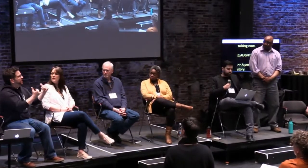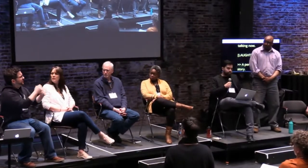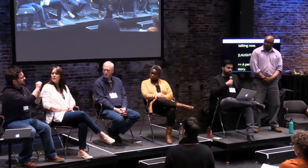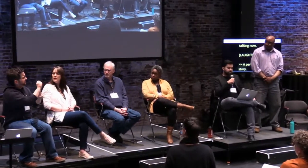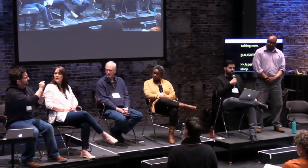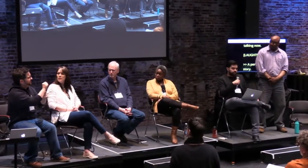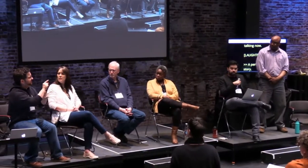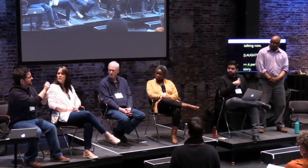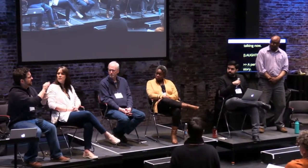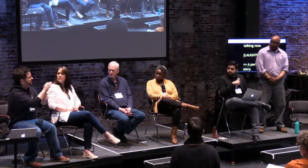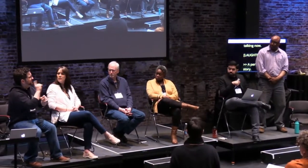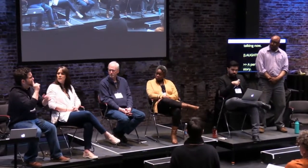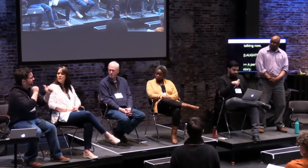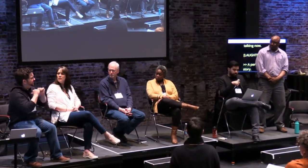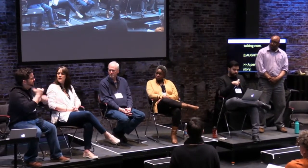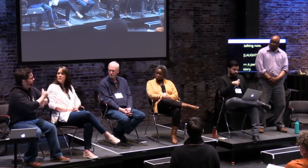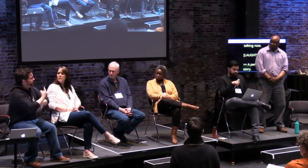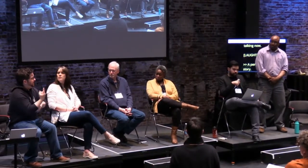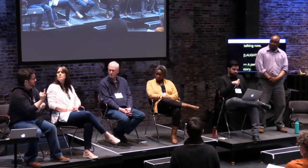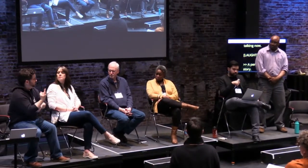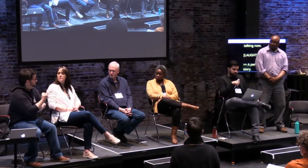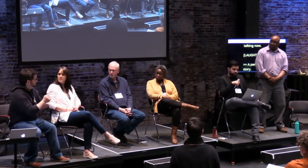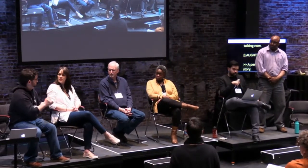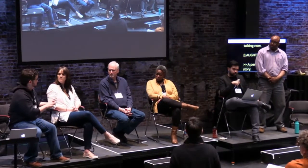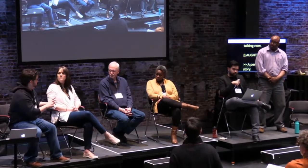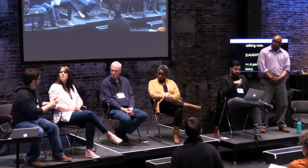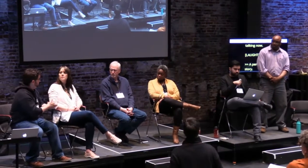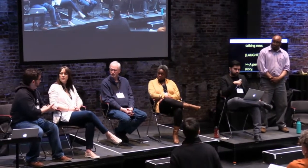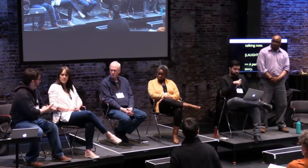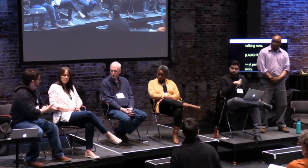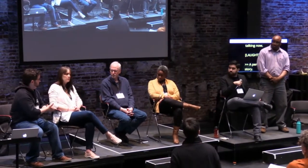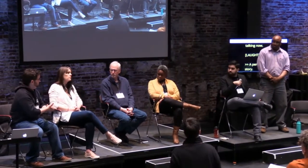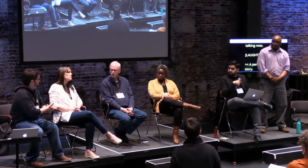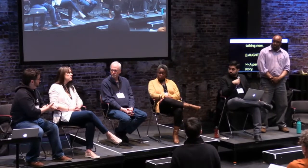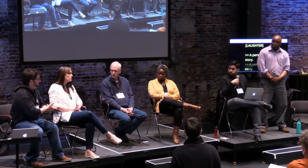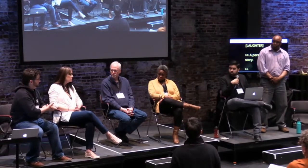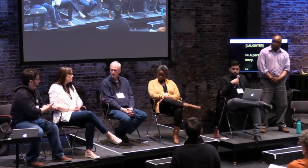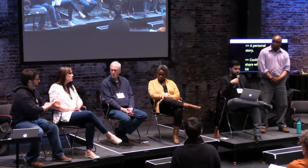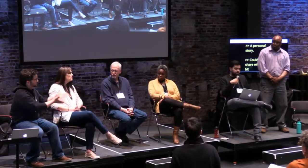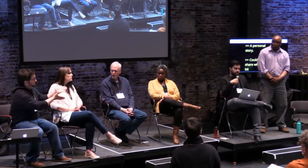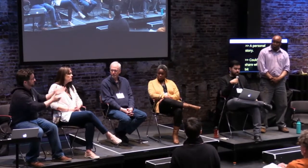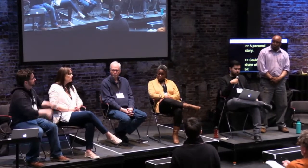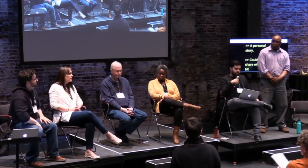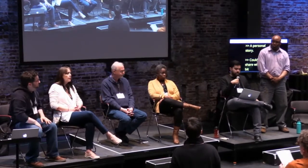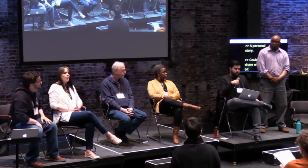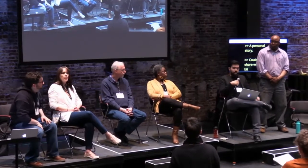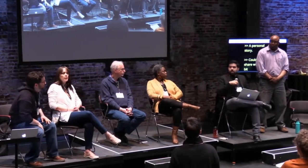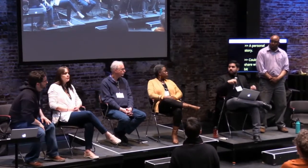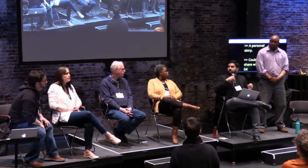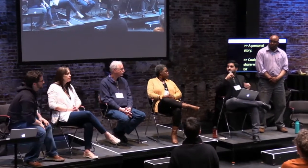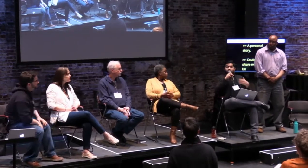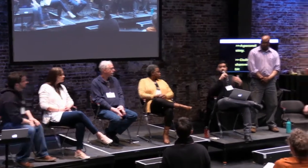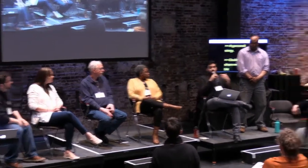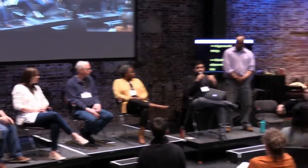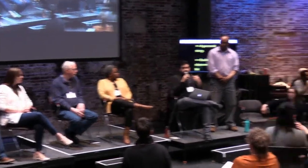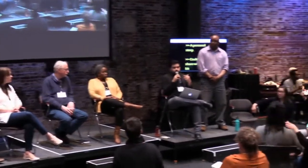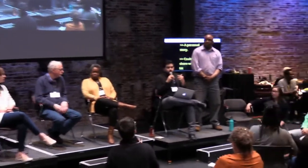[Additional Translator] So could you share with us a bit more of a personal story about deaf theater specifically, if you don't mind?